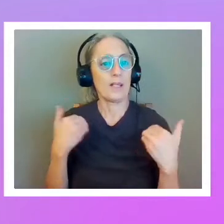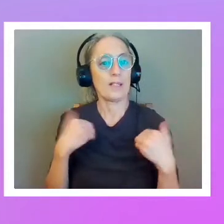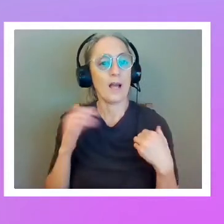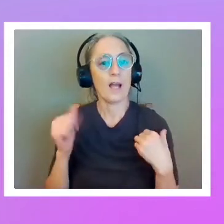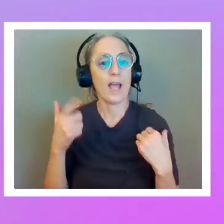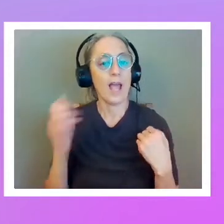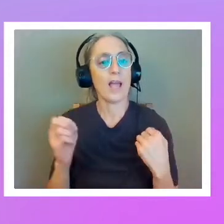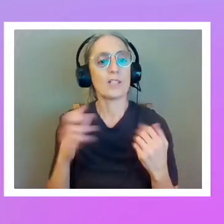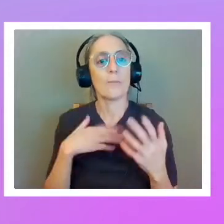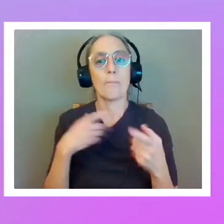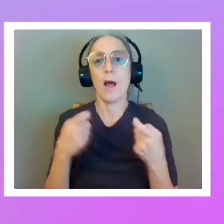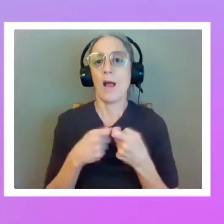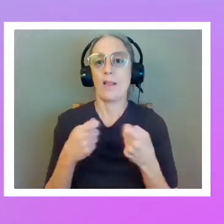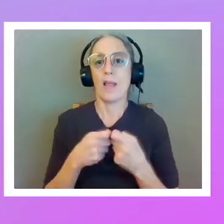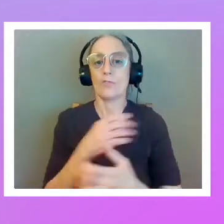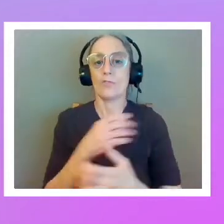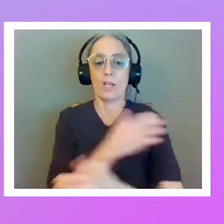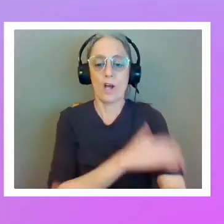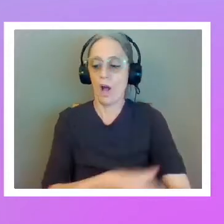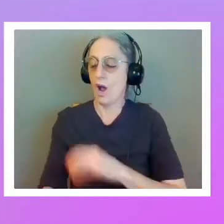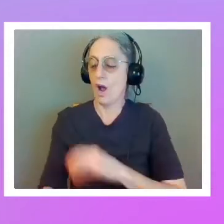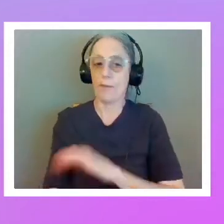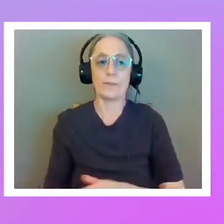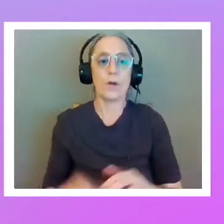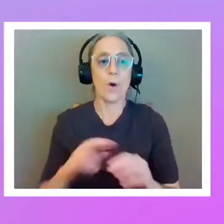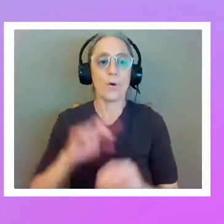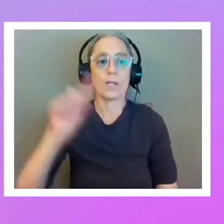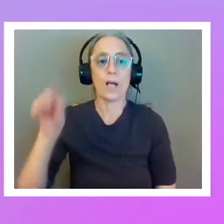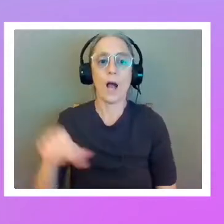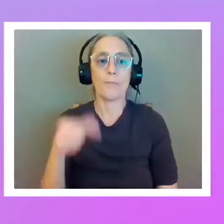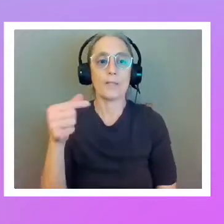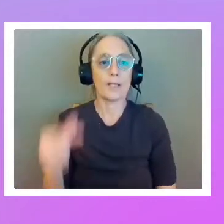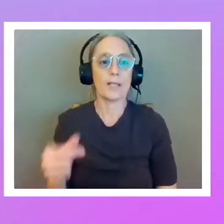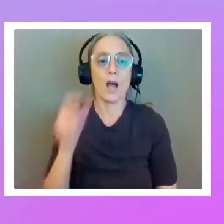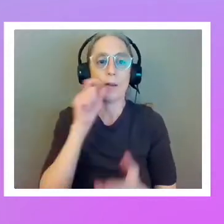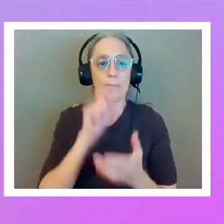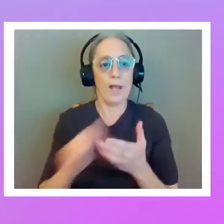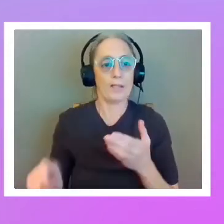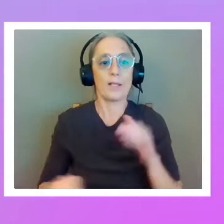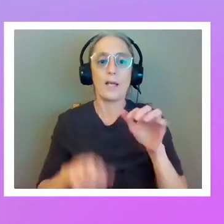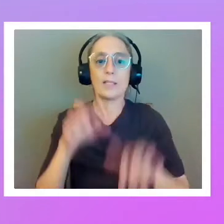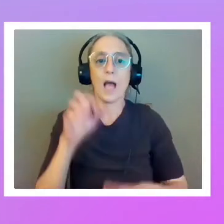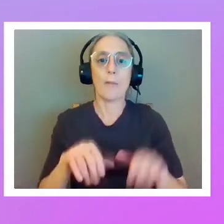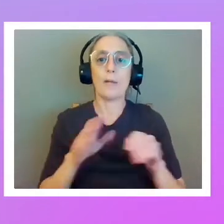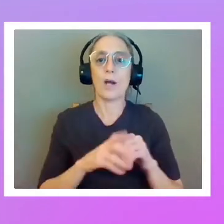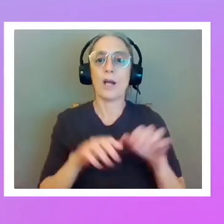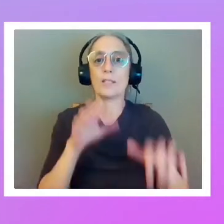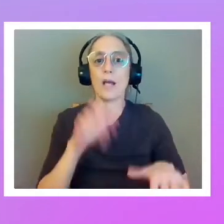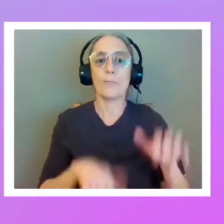holding an upside down pencil, typing on a typewriter. And the photo on the right is another picture of me